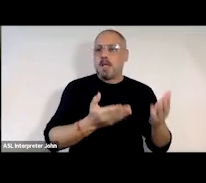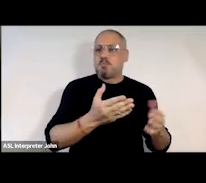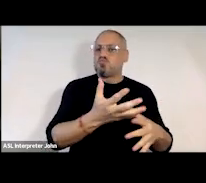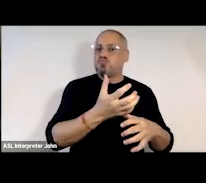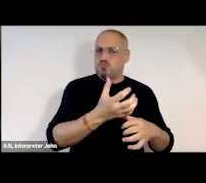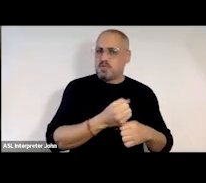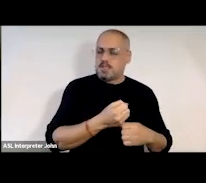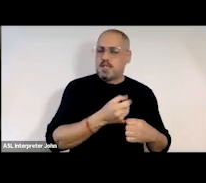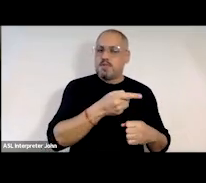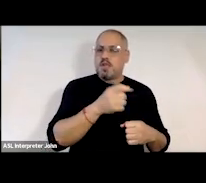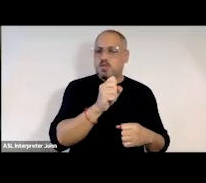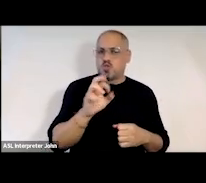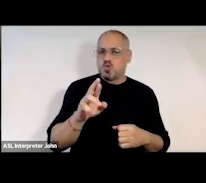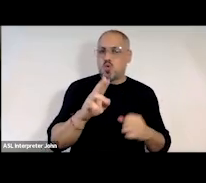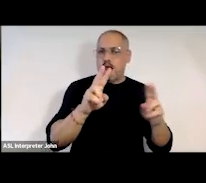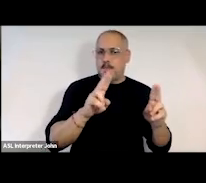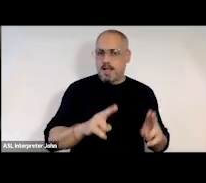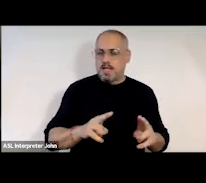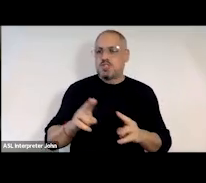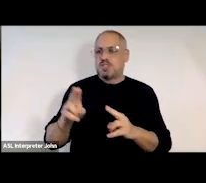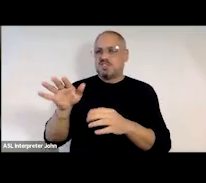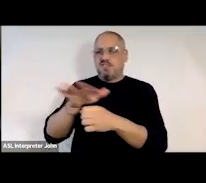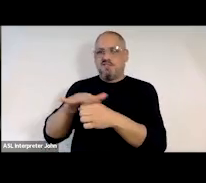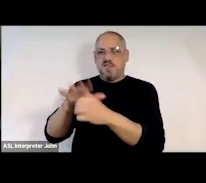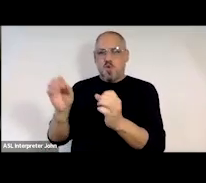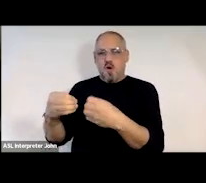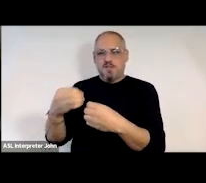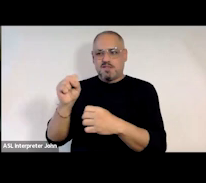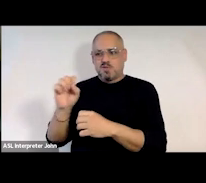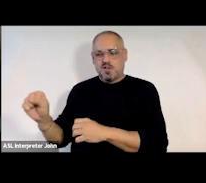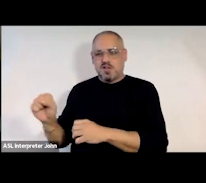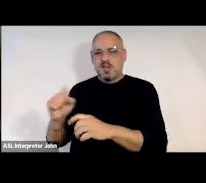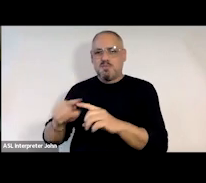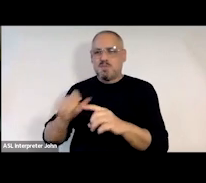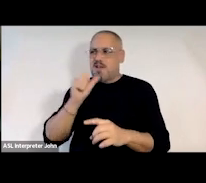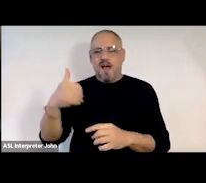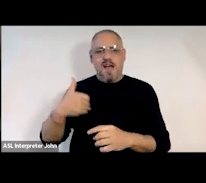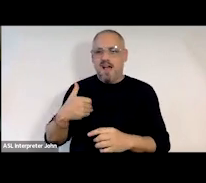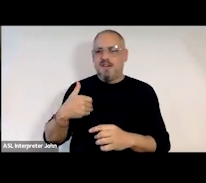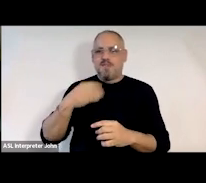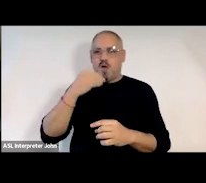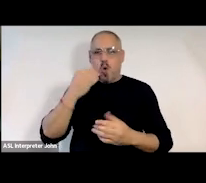as a SOAR application at the Social Security field office, but it they won't necessarily have the homeless flag.